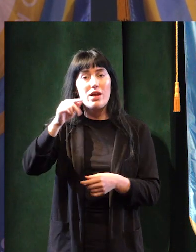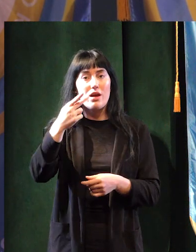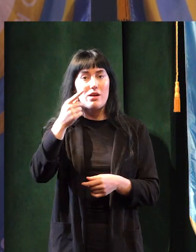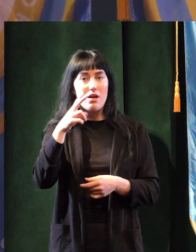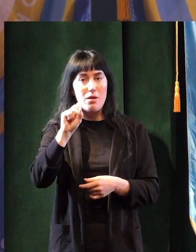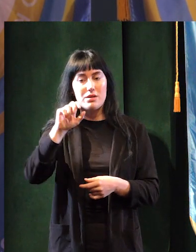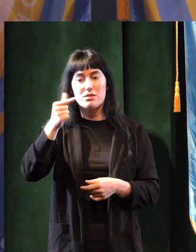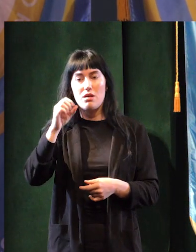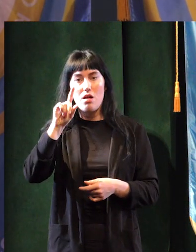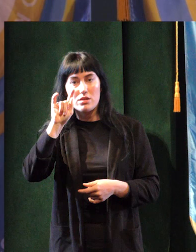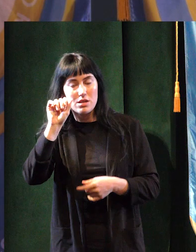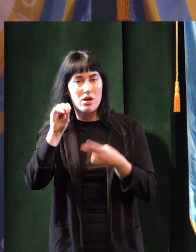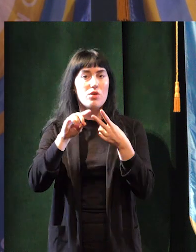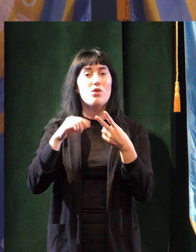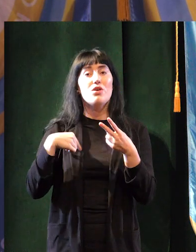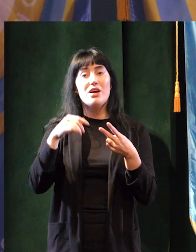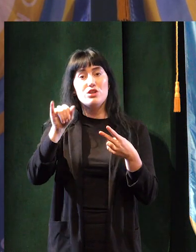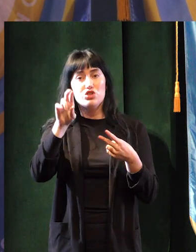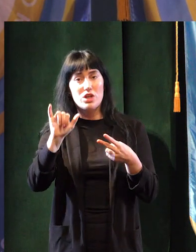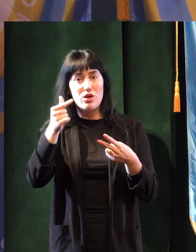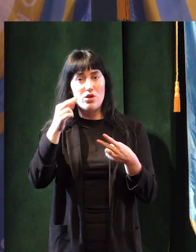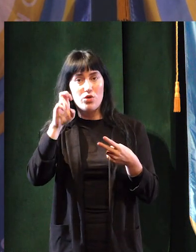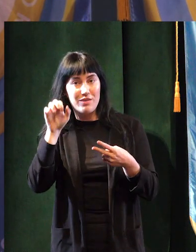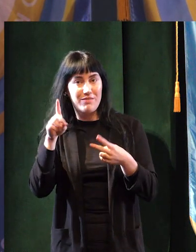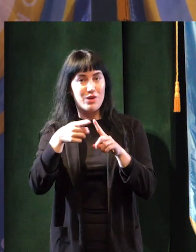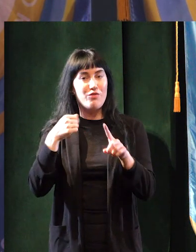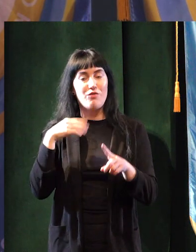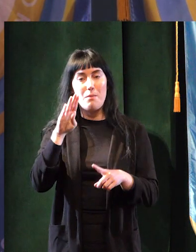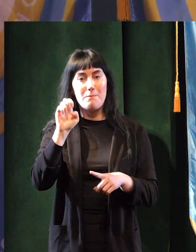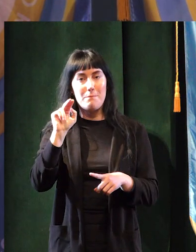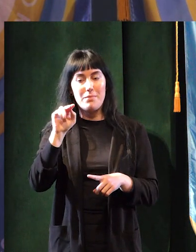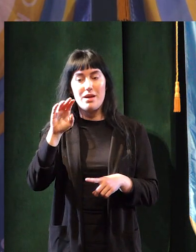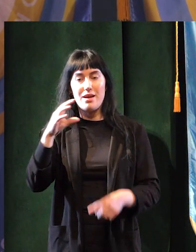that include Tom Golisano Jim Boeheim and Jerry Greenfield of Ben and Jerry's